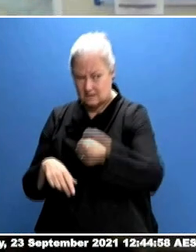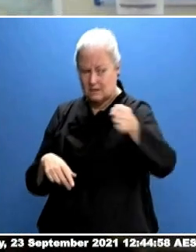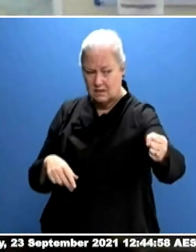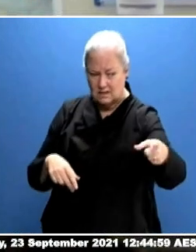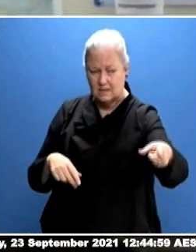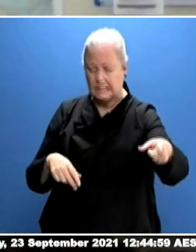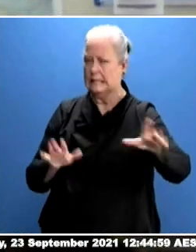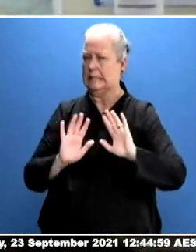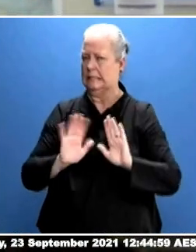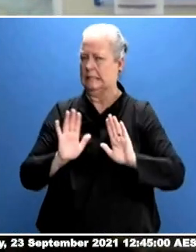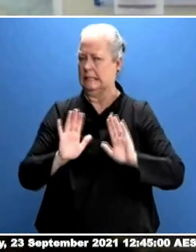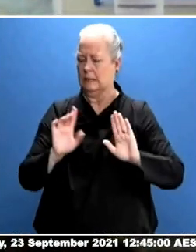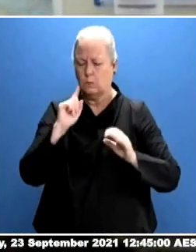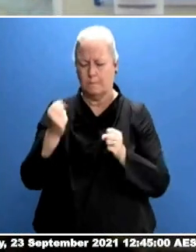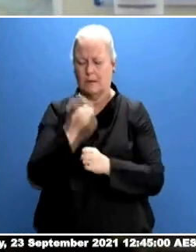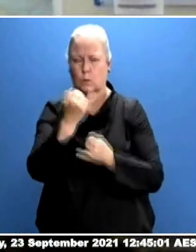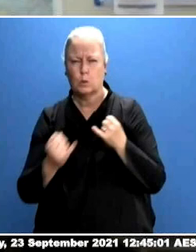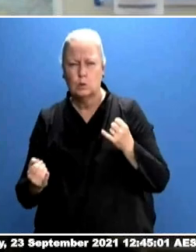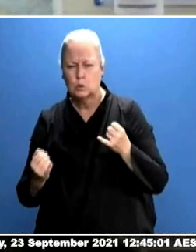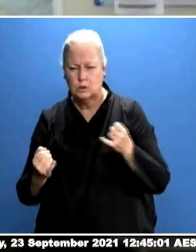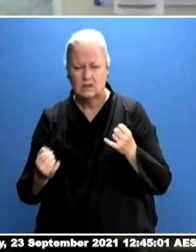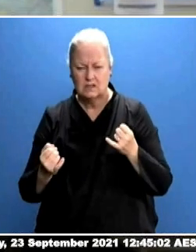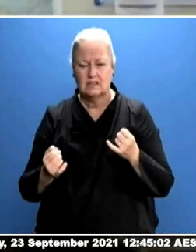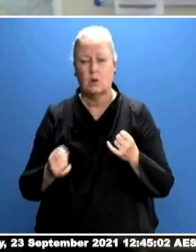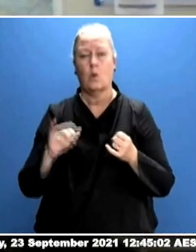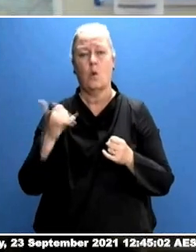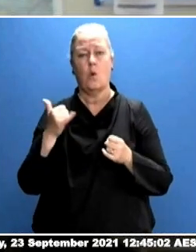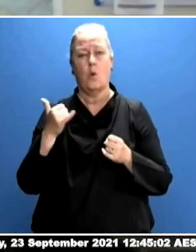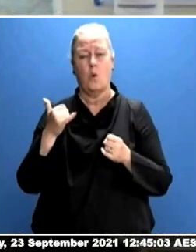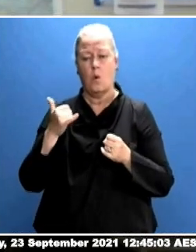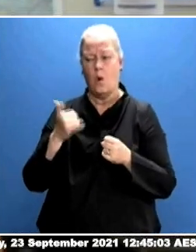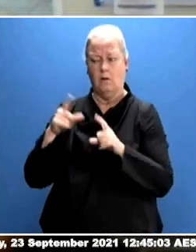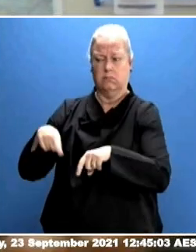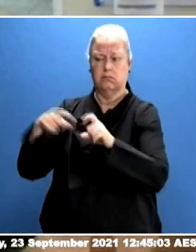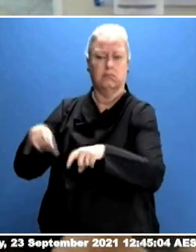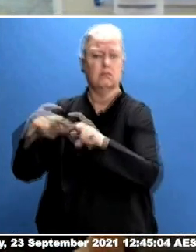liberty", that's going to hurt, we know that, but it's not going to be worth it